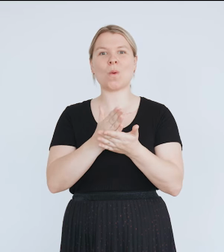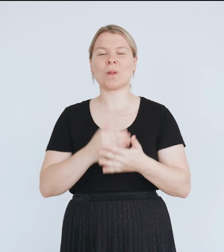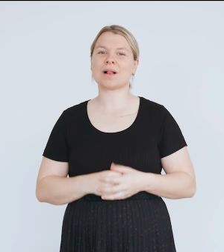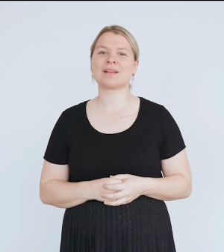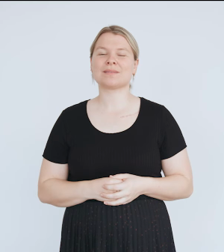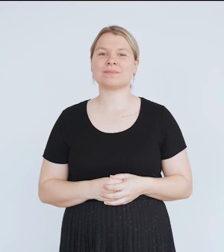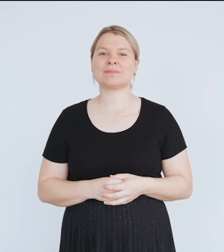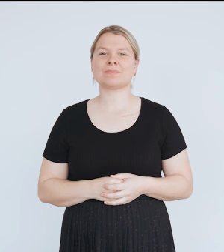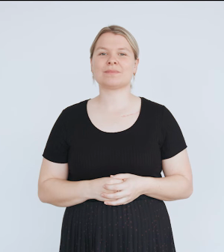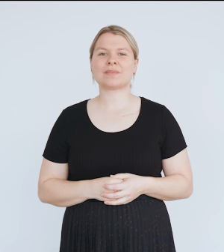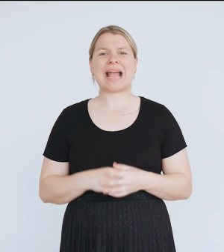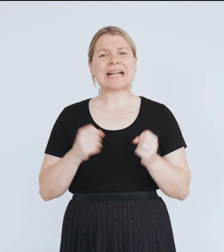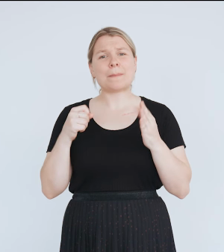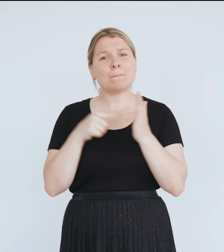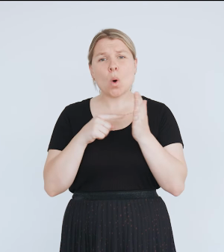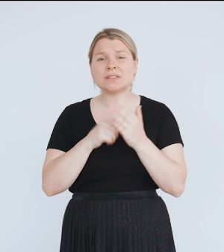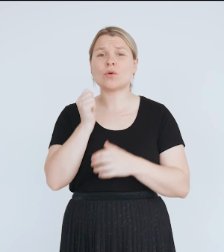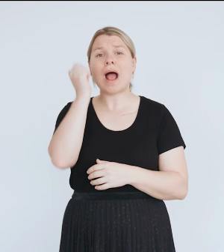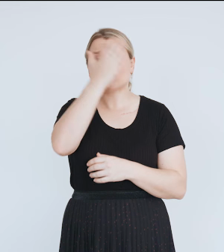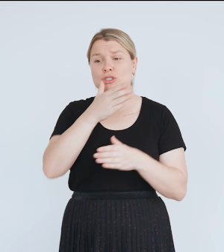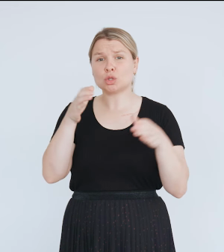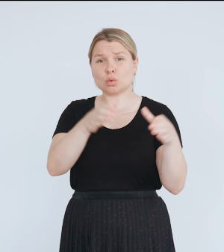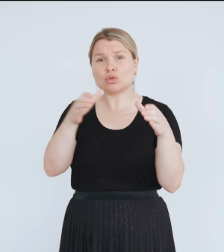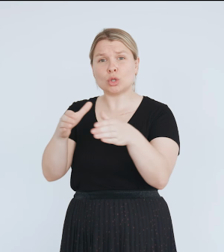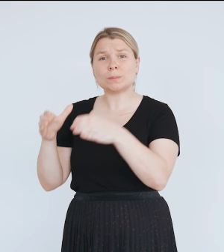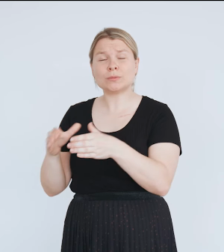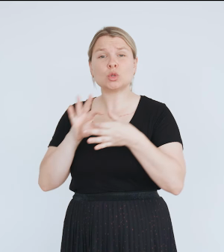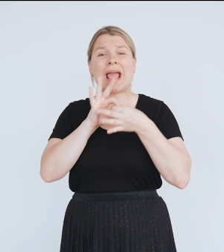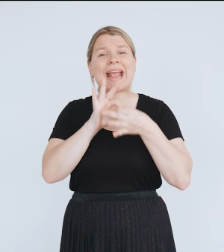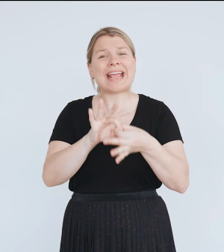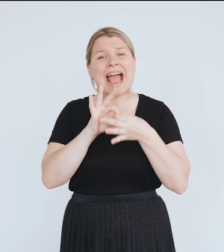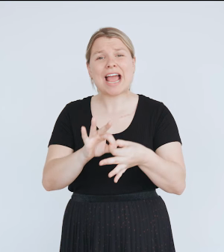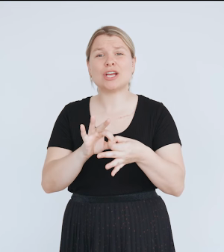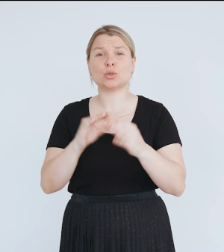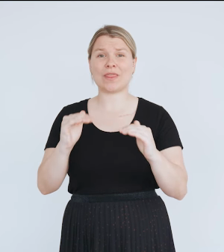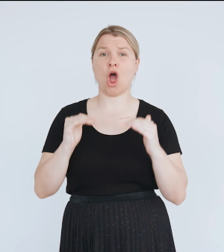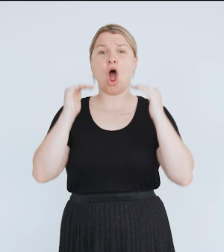What is really important for Aboriginal enterprises is the opportunity to engage with high end philanthropy,